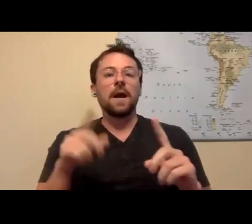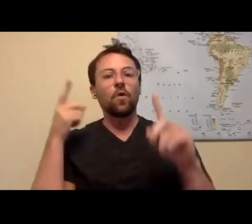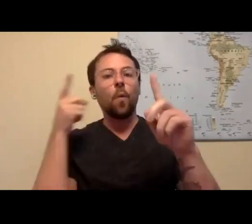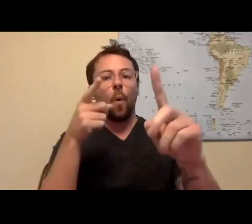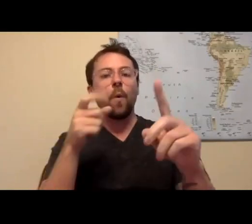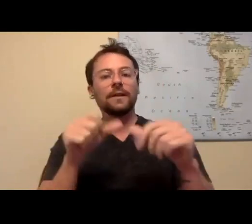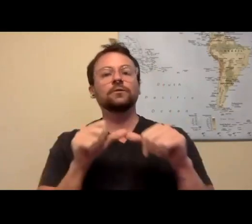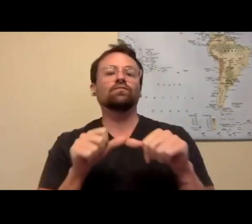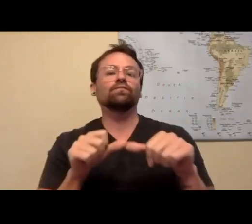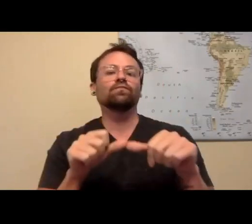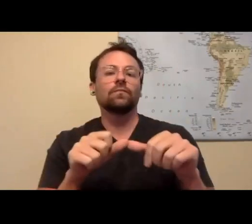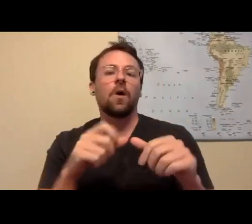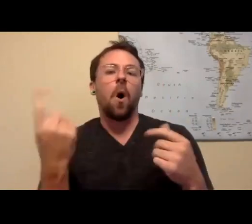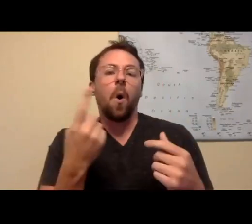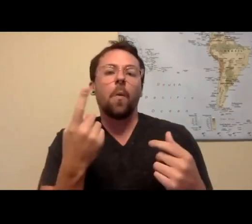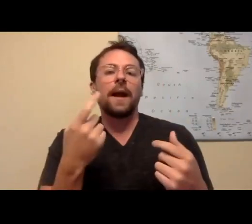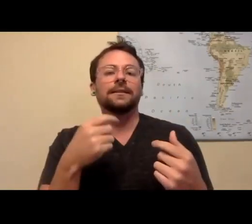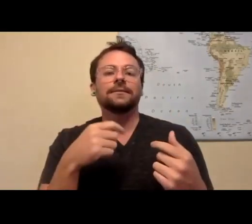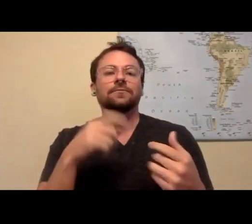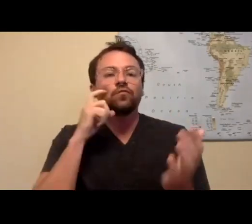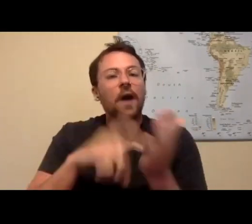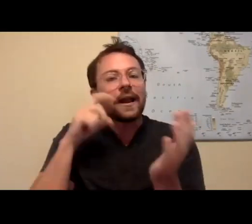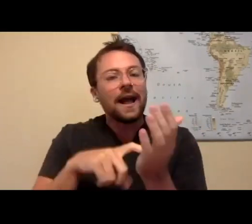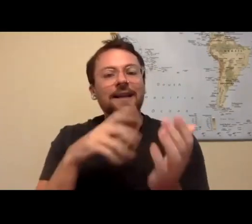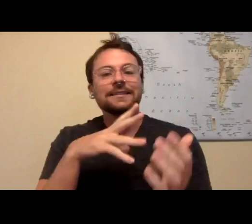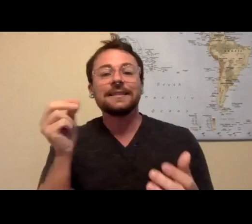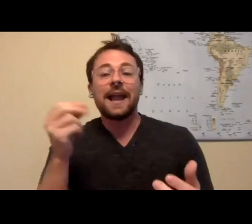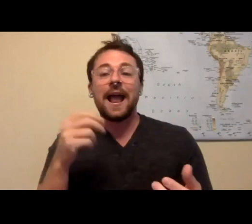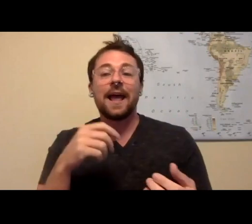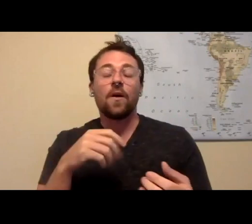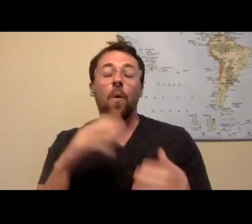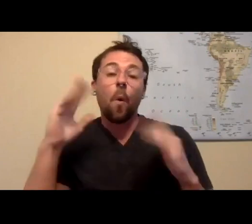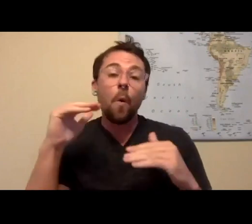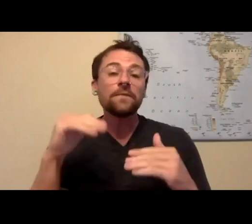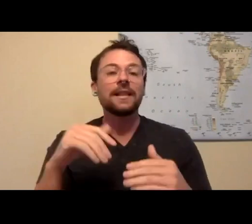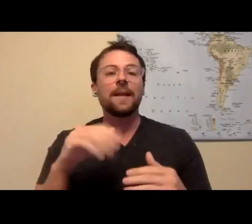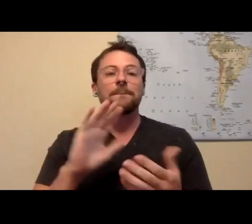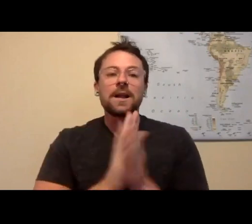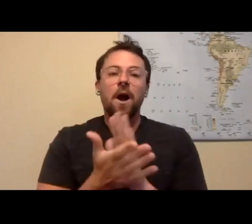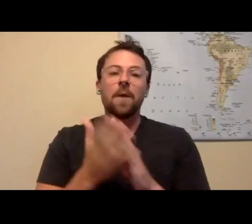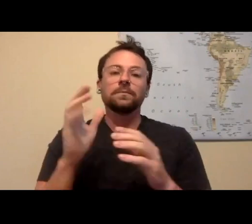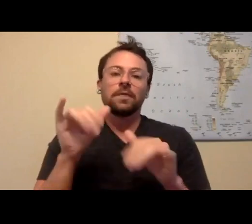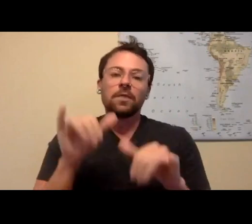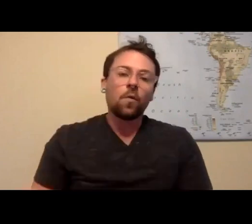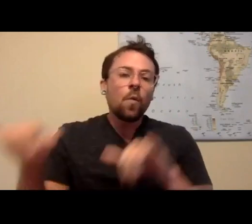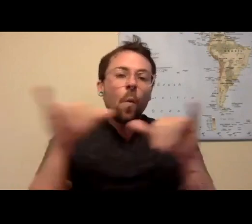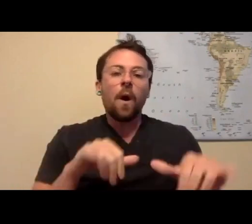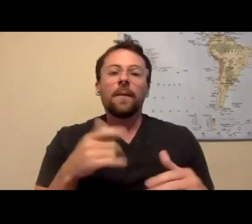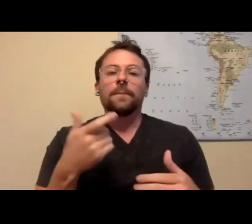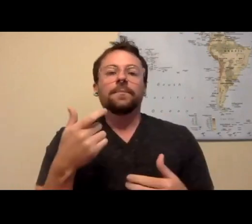And I wouldn't call that an end goal but I do think that the goal of making progress